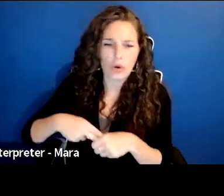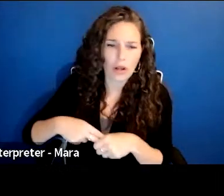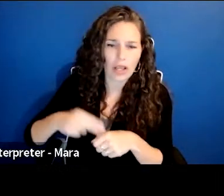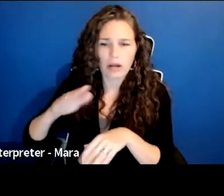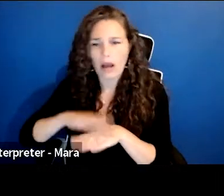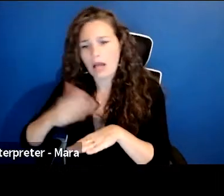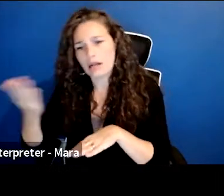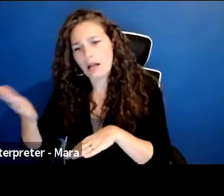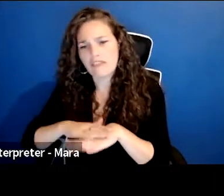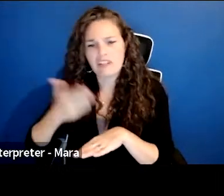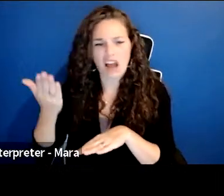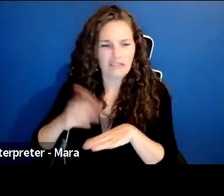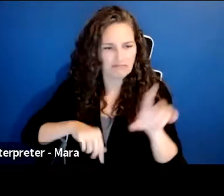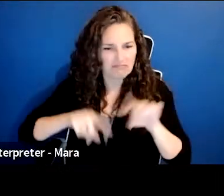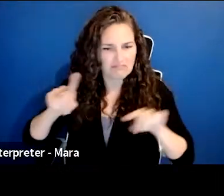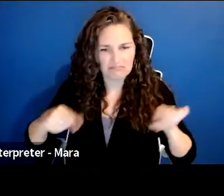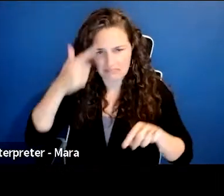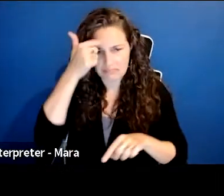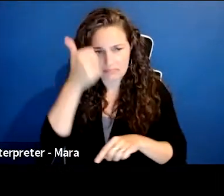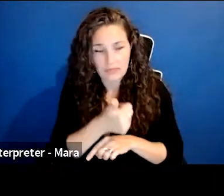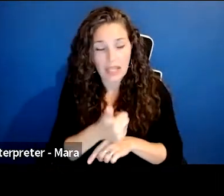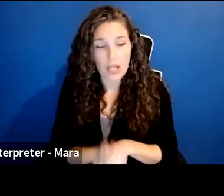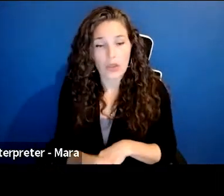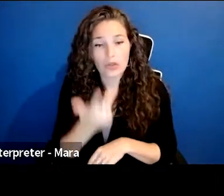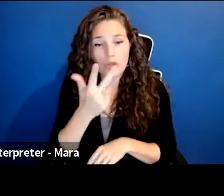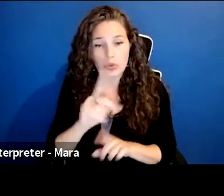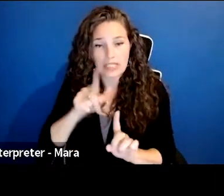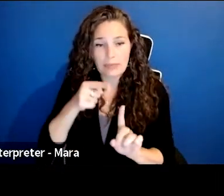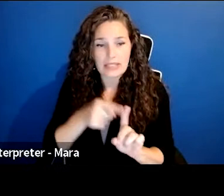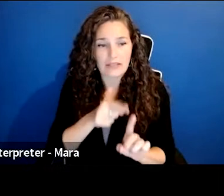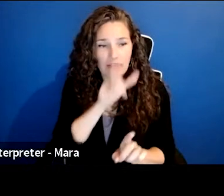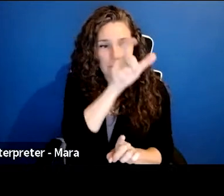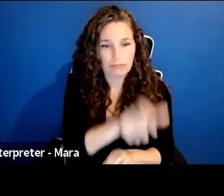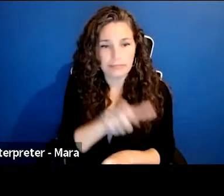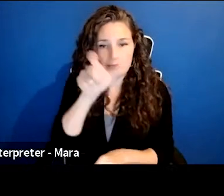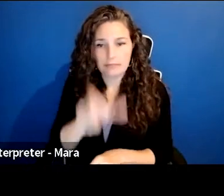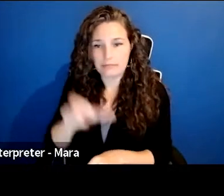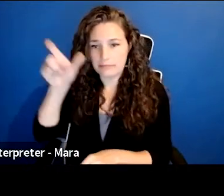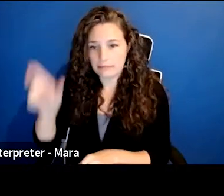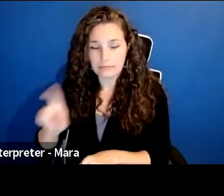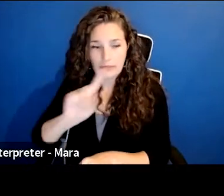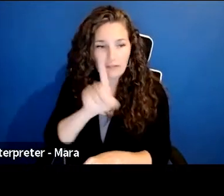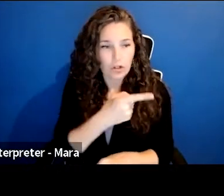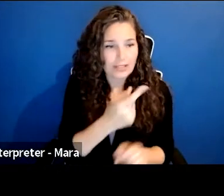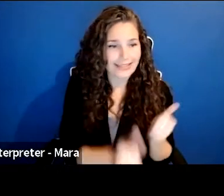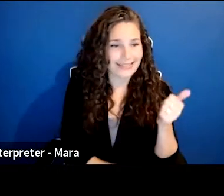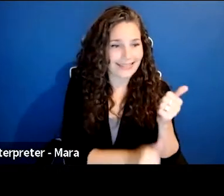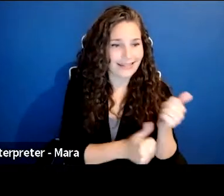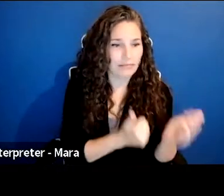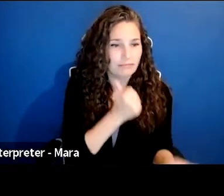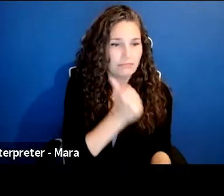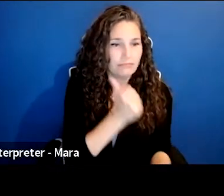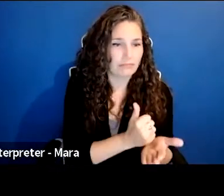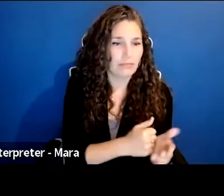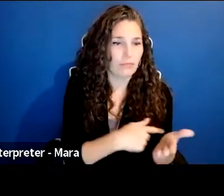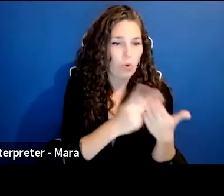Our programs are in three distinct buckets that you see here on this. We have assistance programs, those are all financial assistance programs,